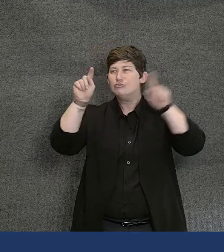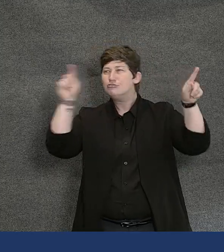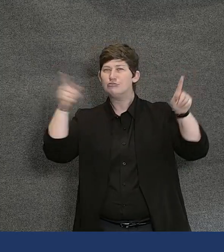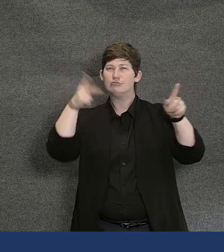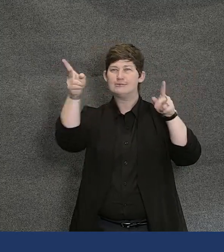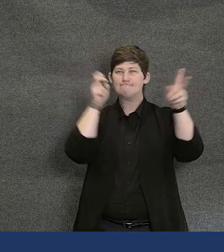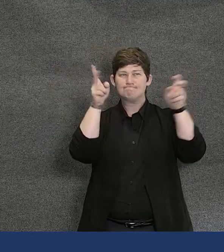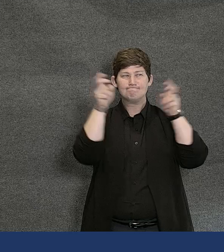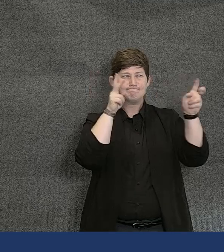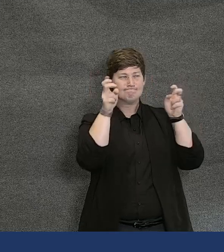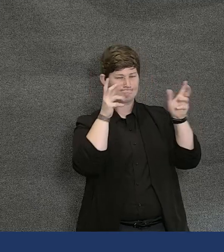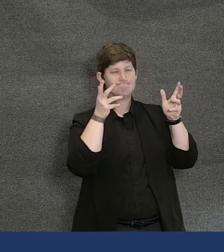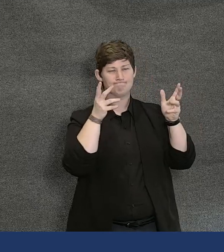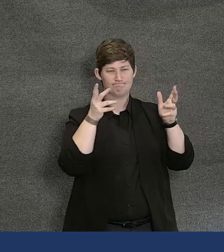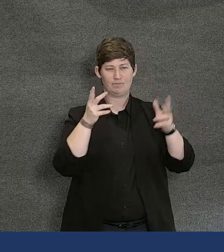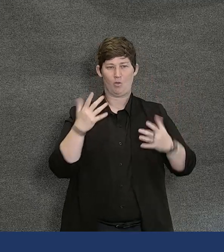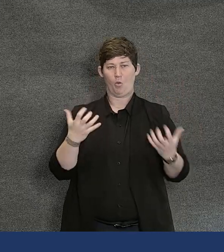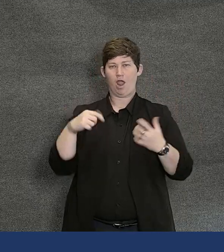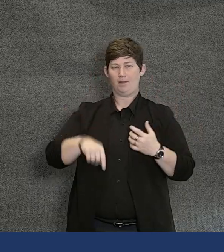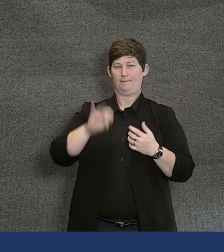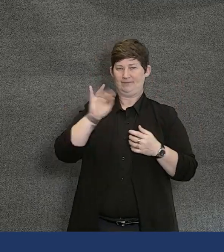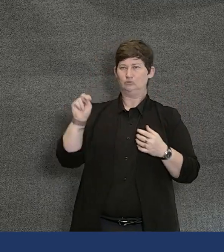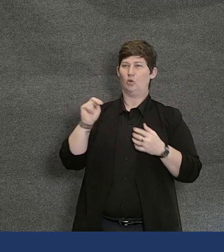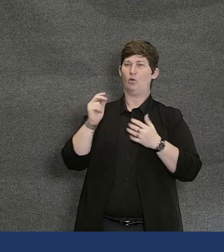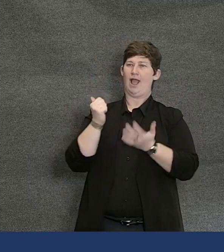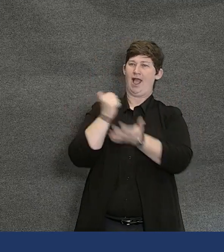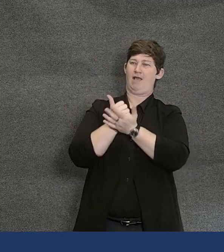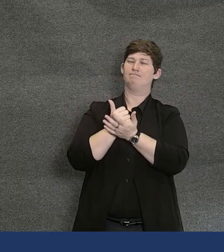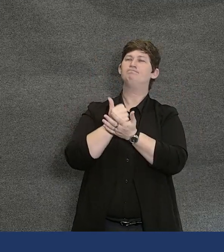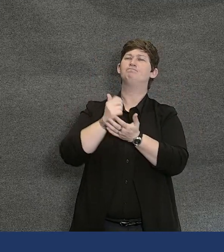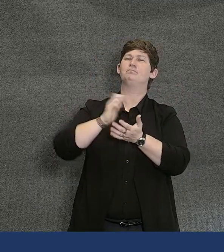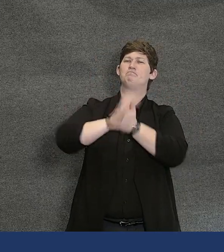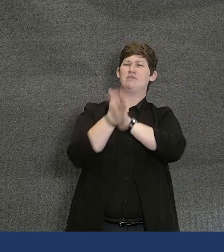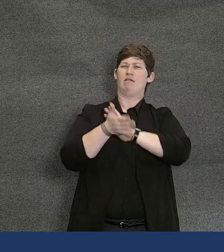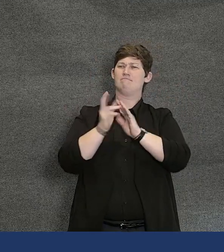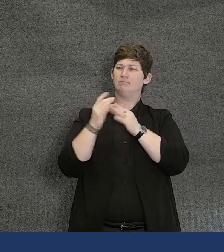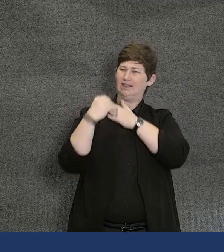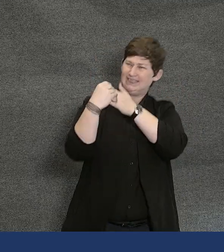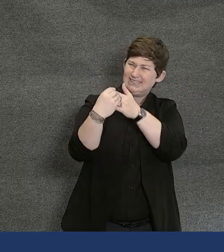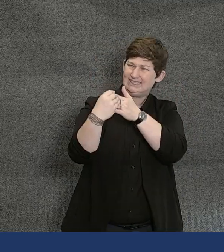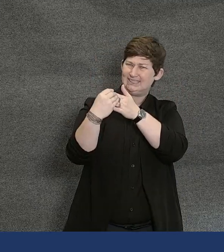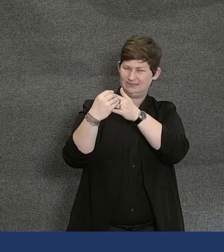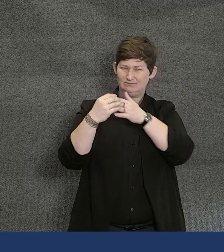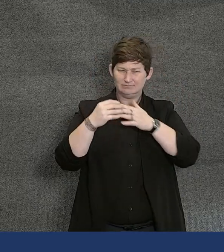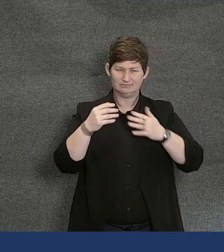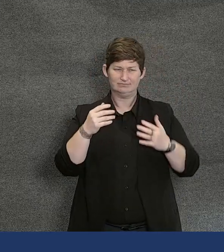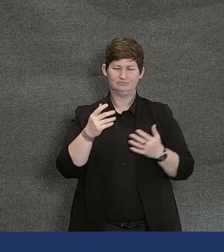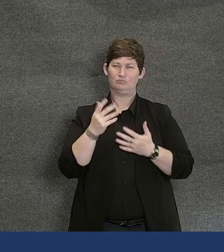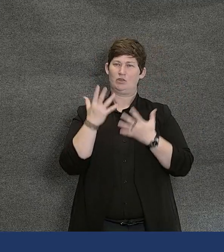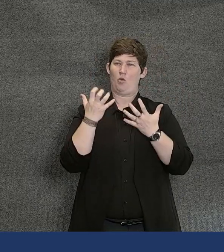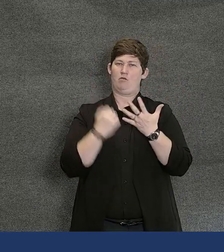and be a state that prioritizes people with disabilities in transportation.